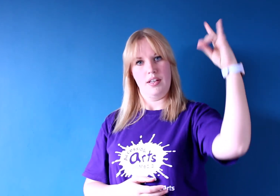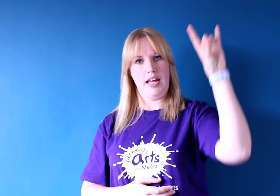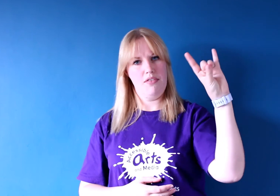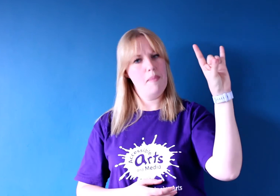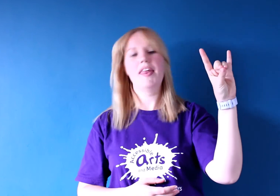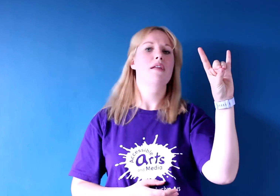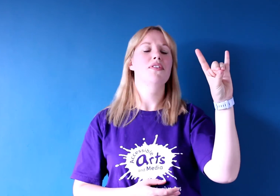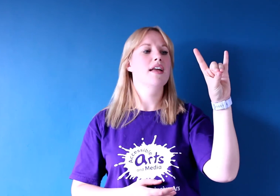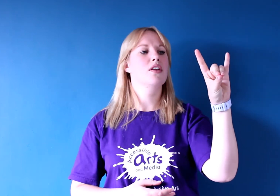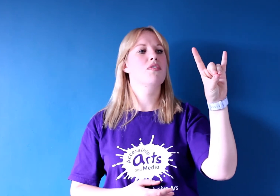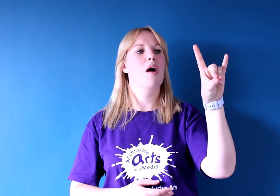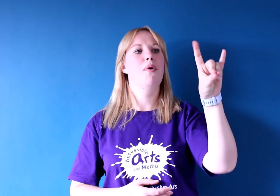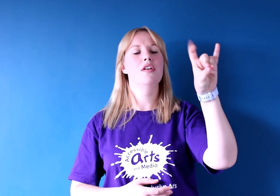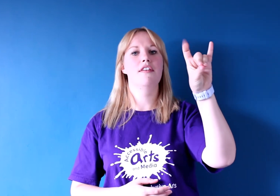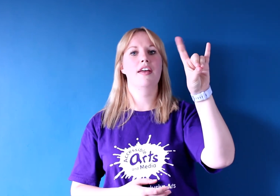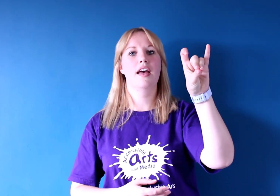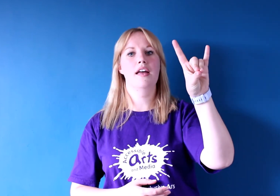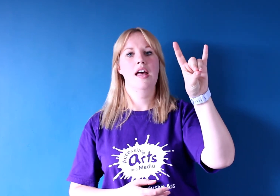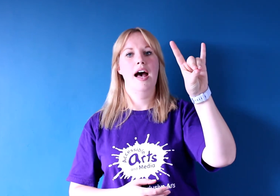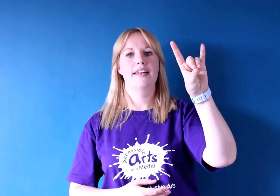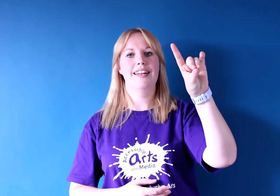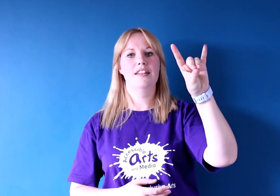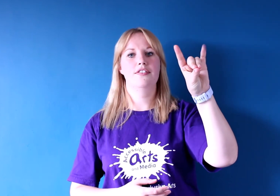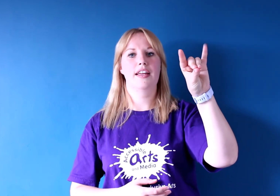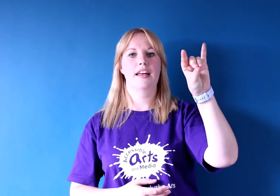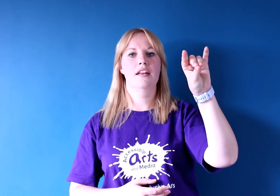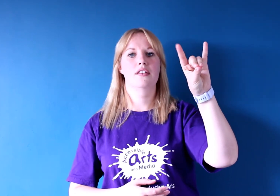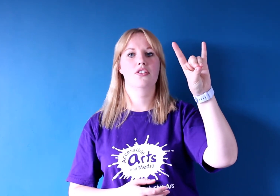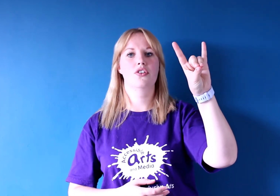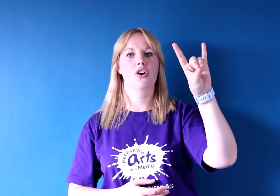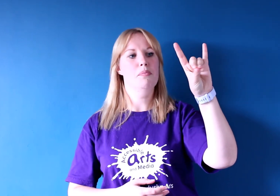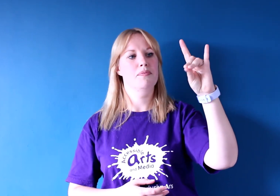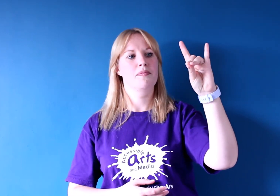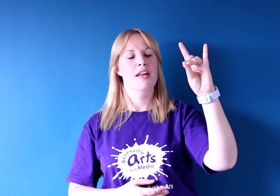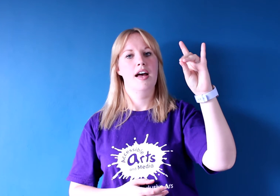can you remember the animal sign? So we’ve got a pointy finger and a little finger stuck up.